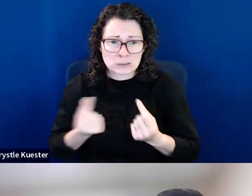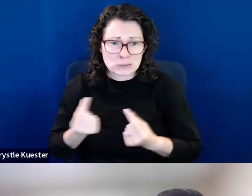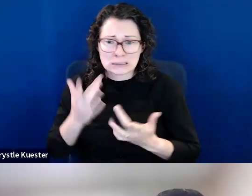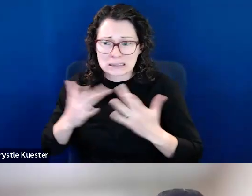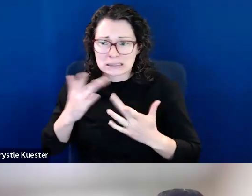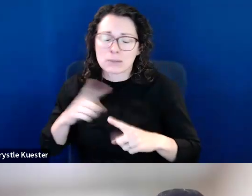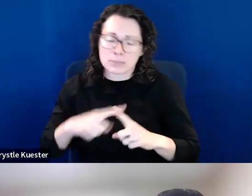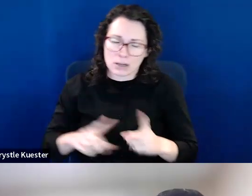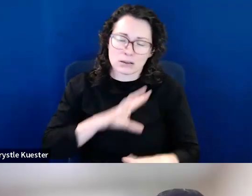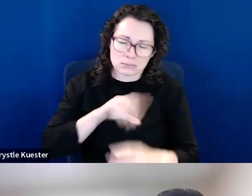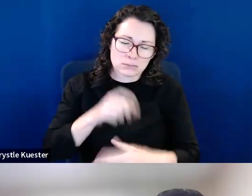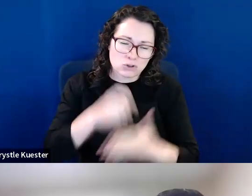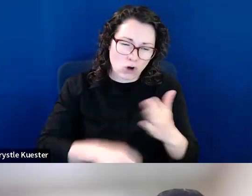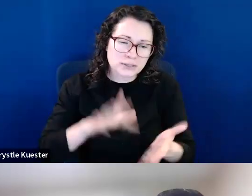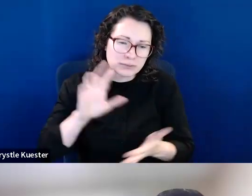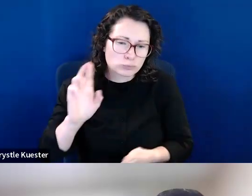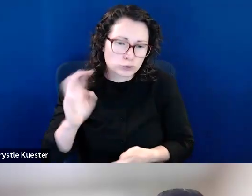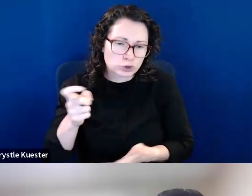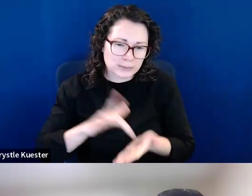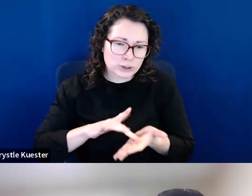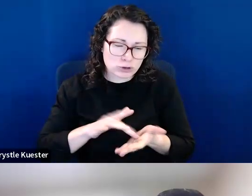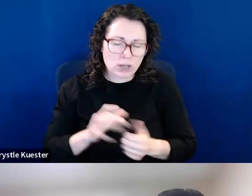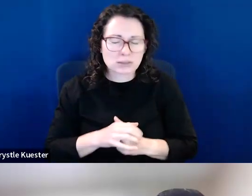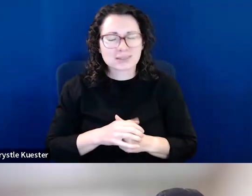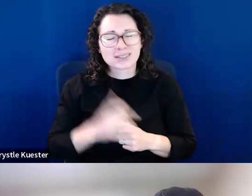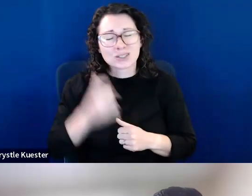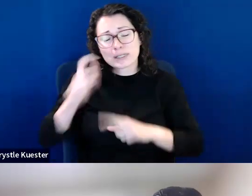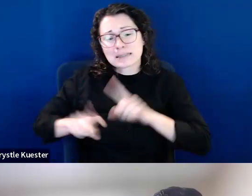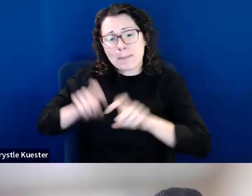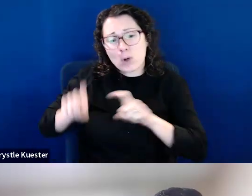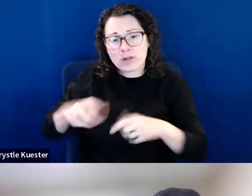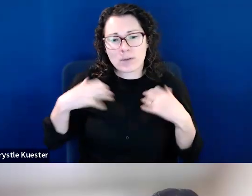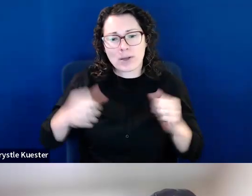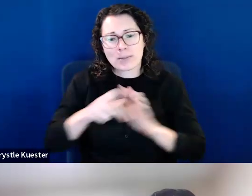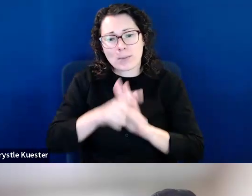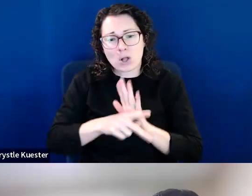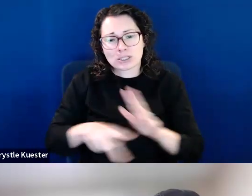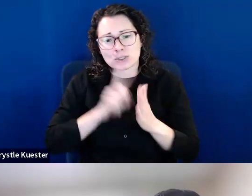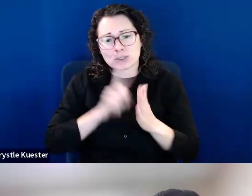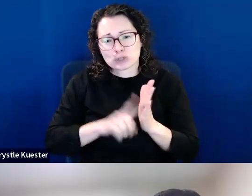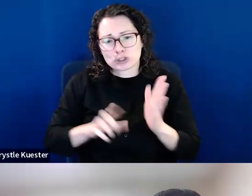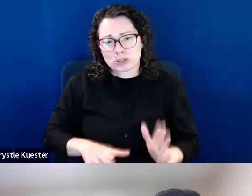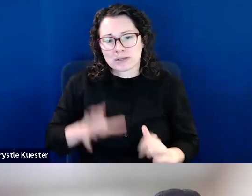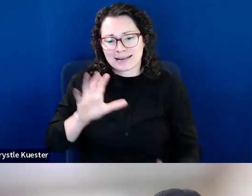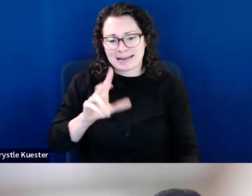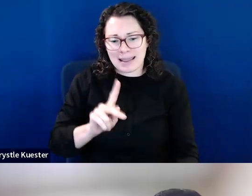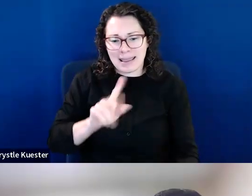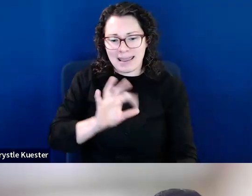cost of prescription drugs. Recent polling from health policy researcher KFFF reports that the